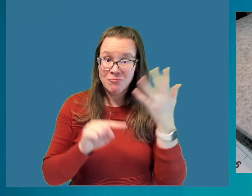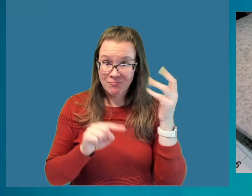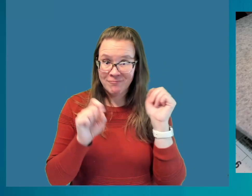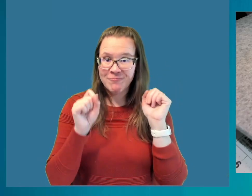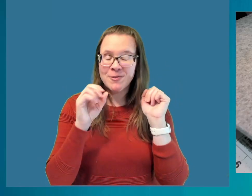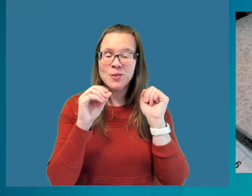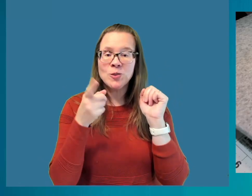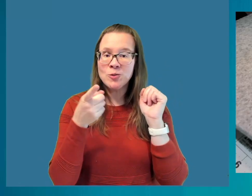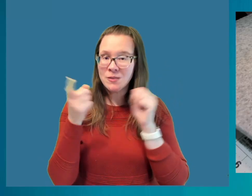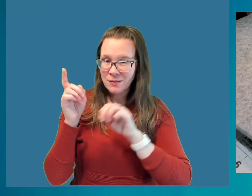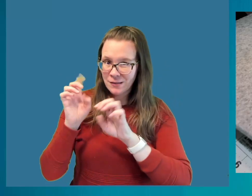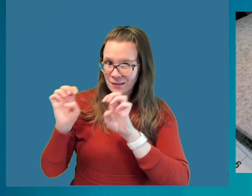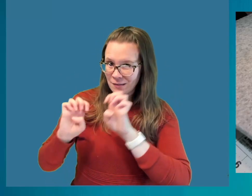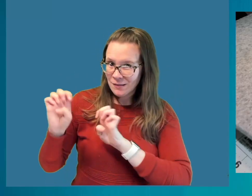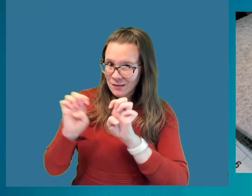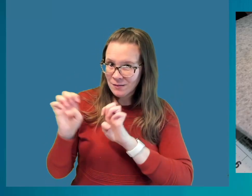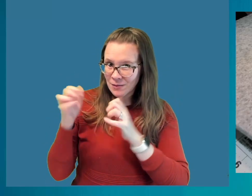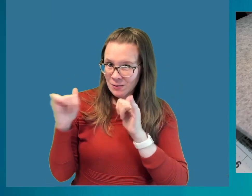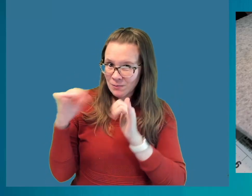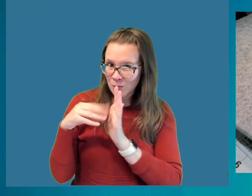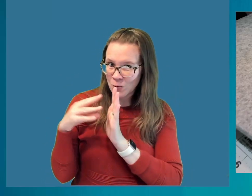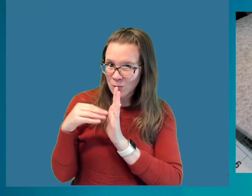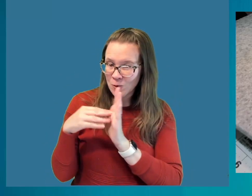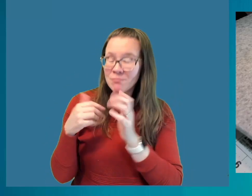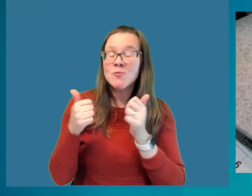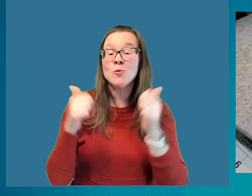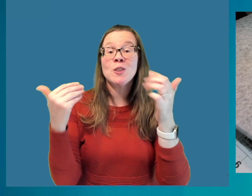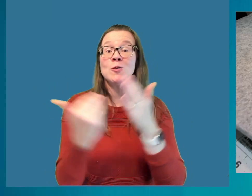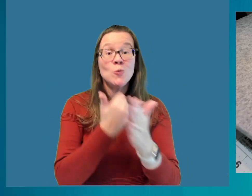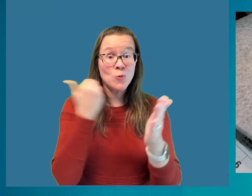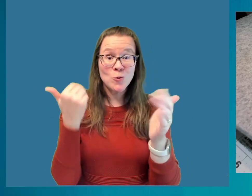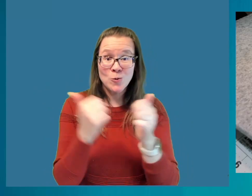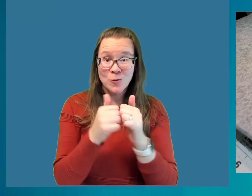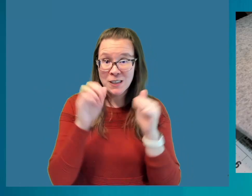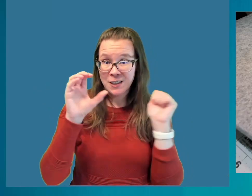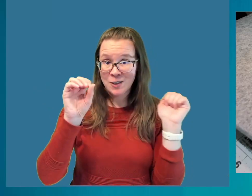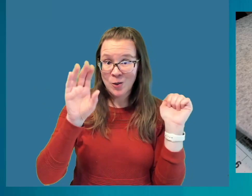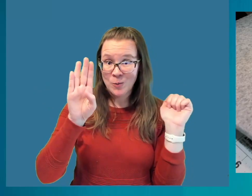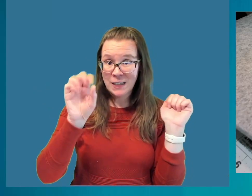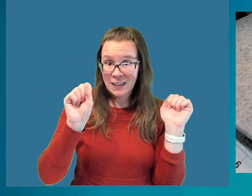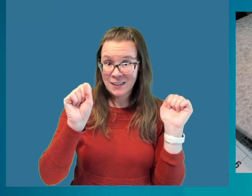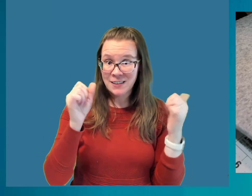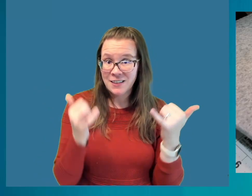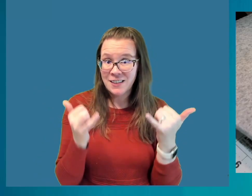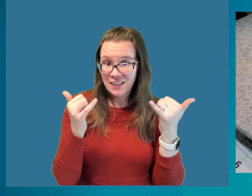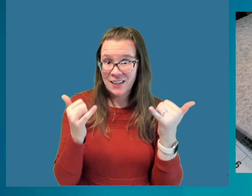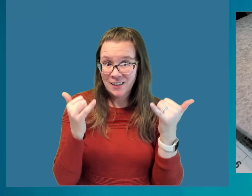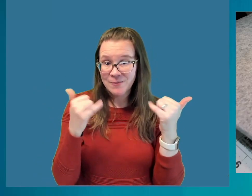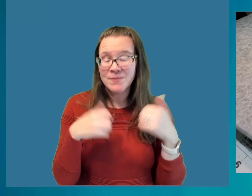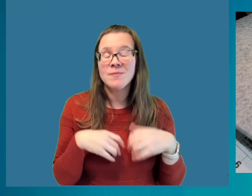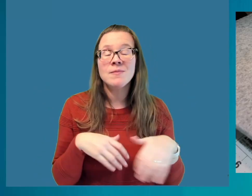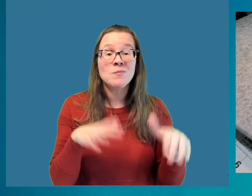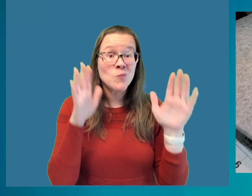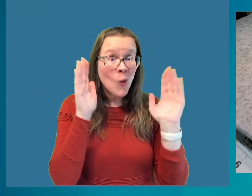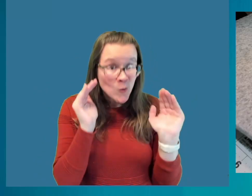editing and the getting everything synced up: that whole process was very time intensive. So I'm, uh,